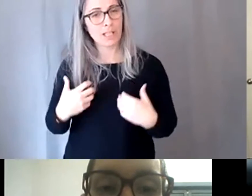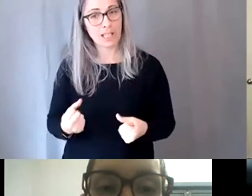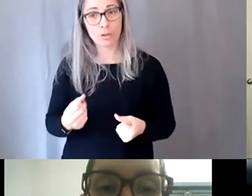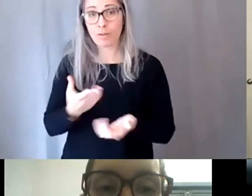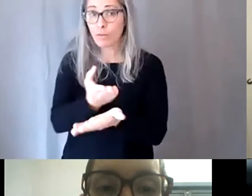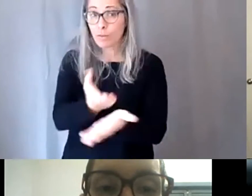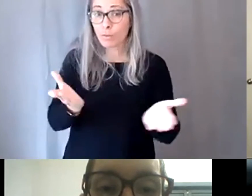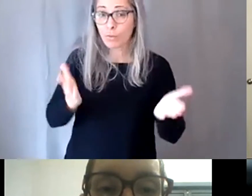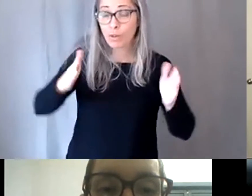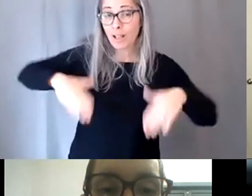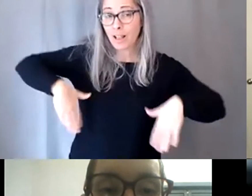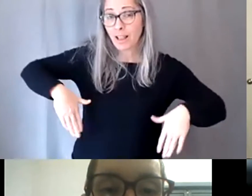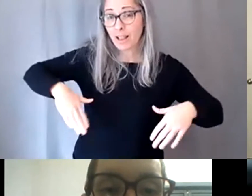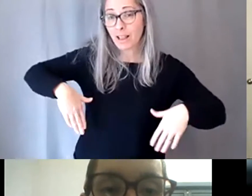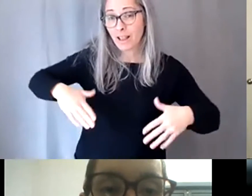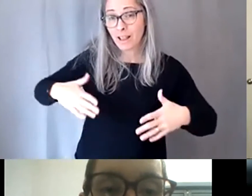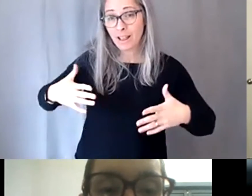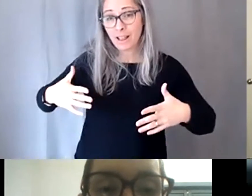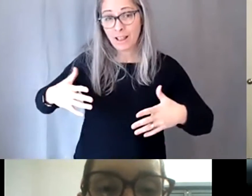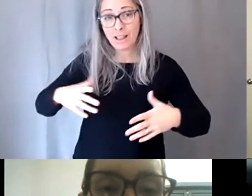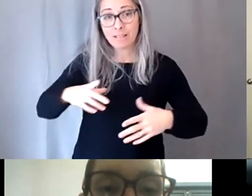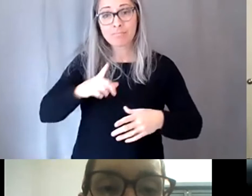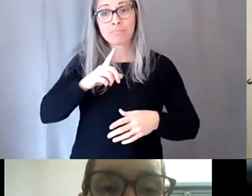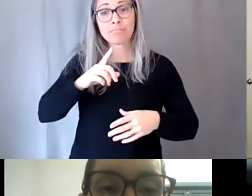chance to interact real time virtually but in real